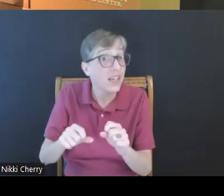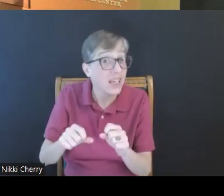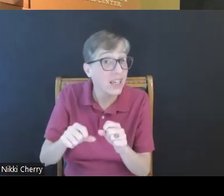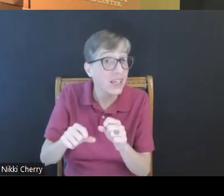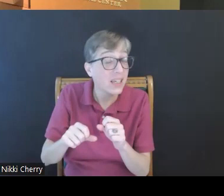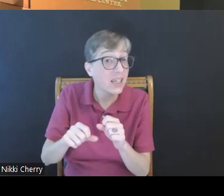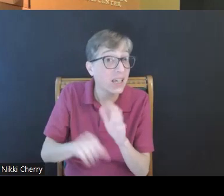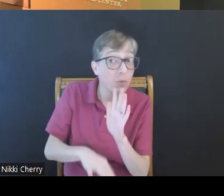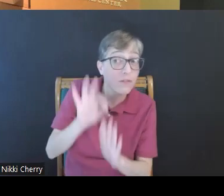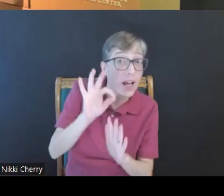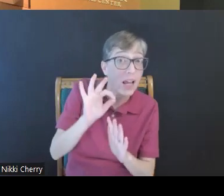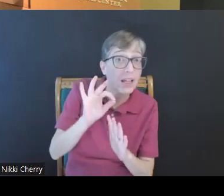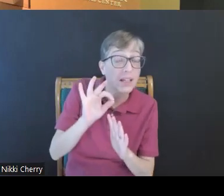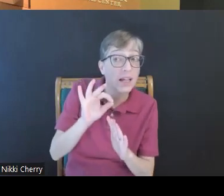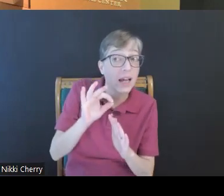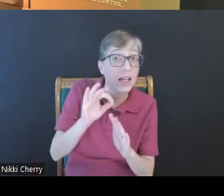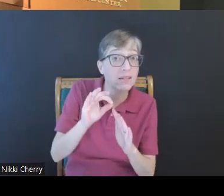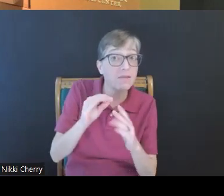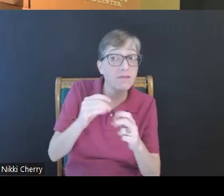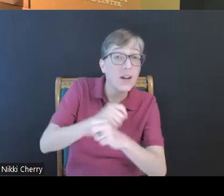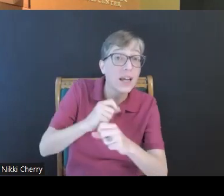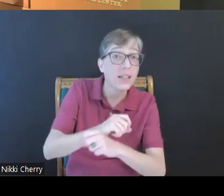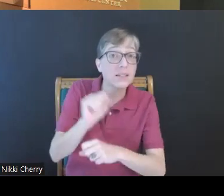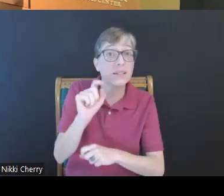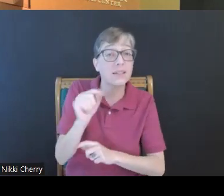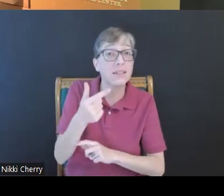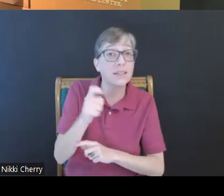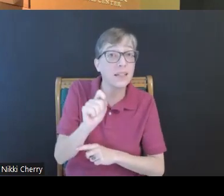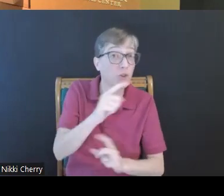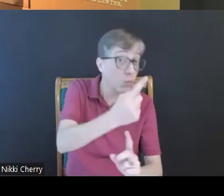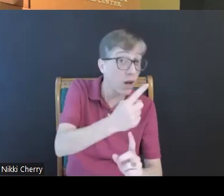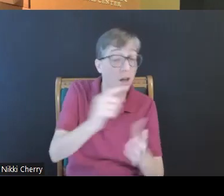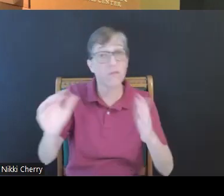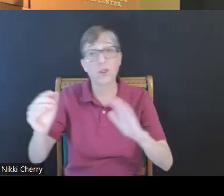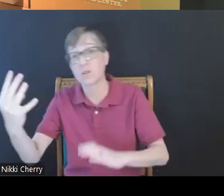stage four cancer I think a lot of what I see in Psychiatry by the time people get admitted